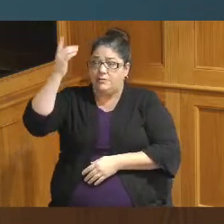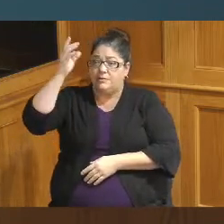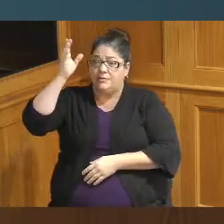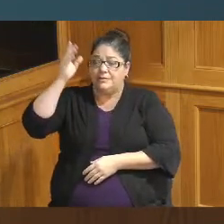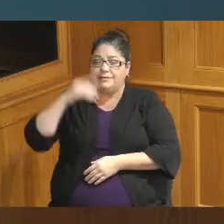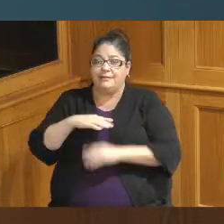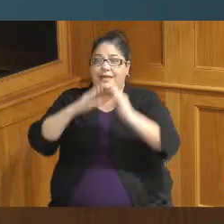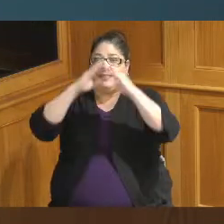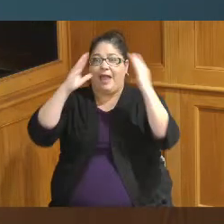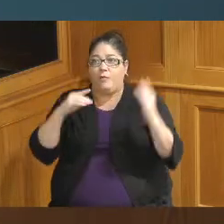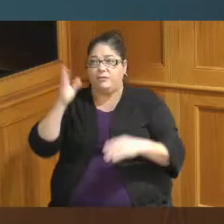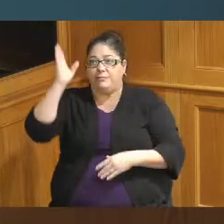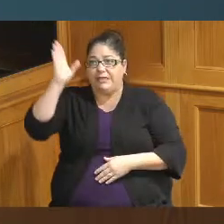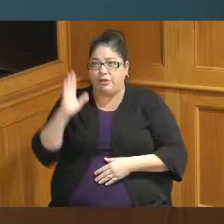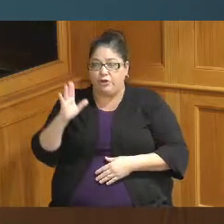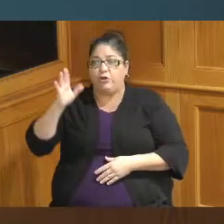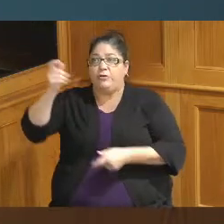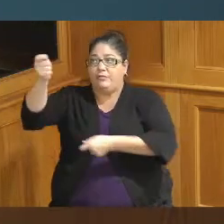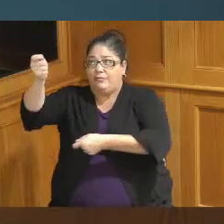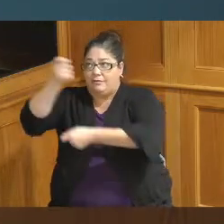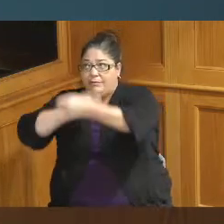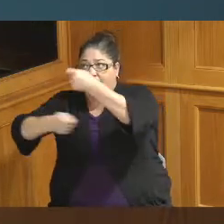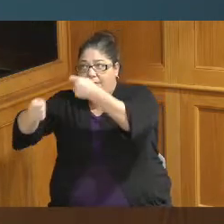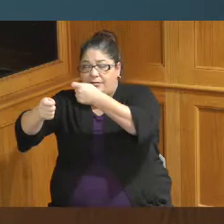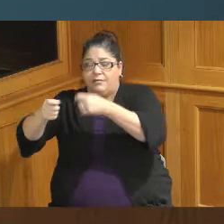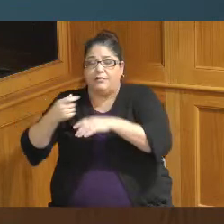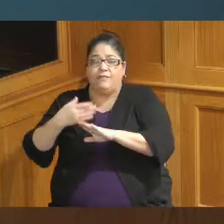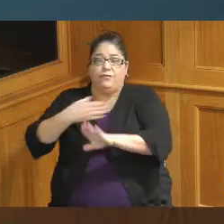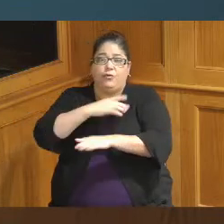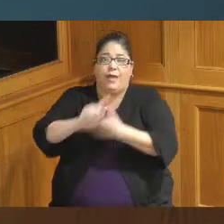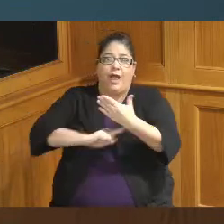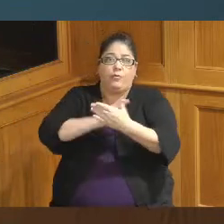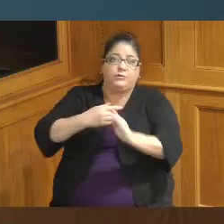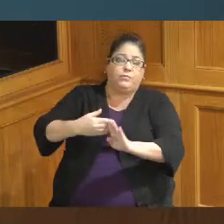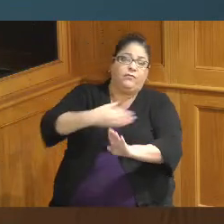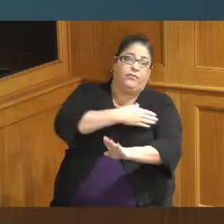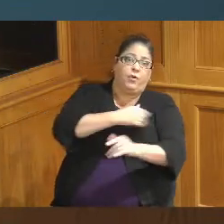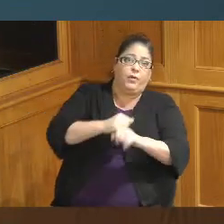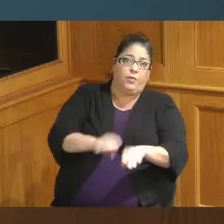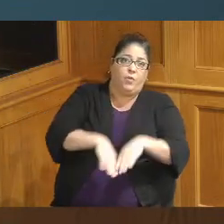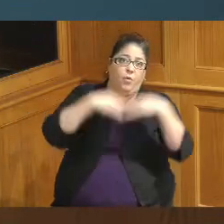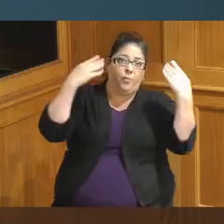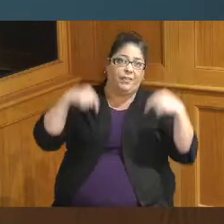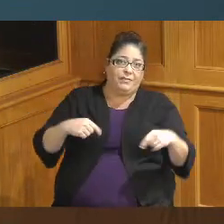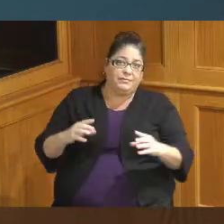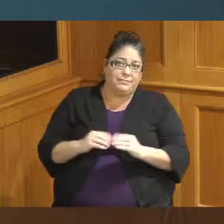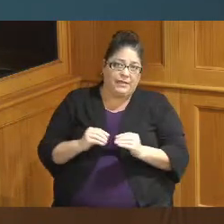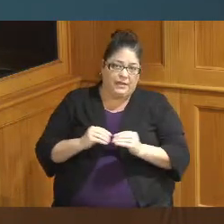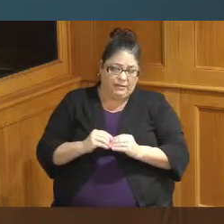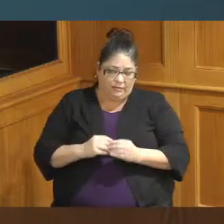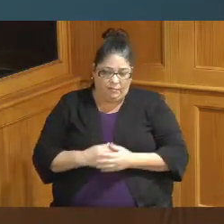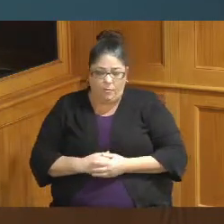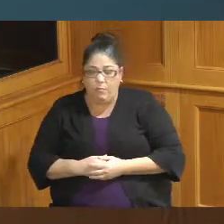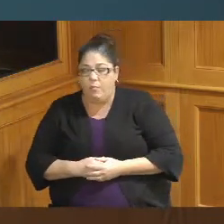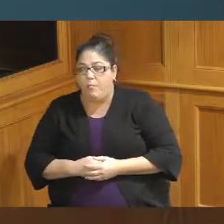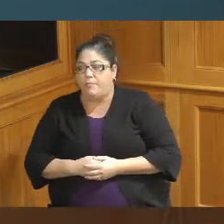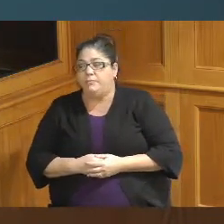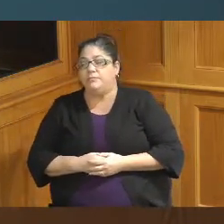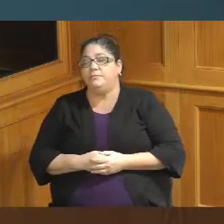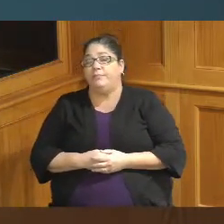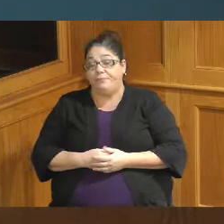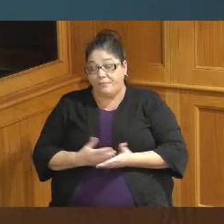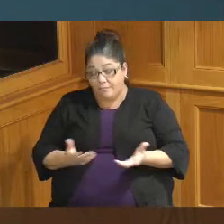speaker just went in I think a couple hours before we opened up this meeting but one of the things